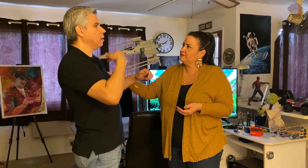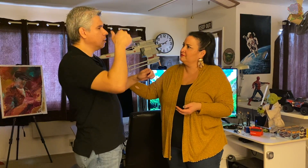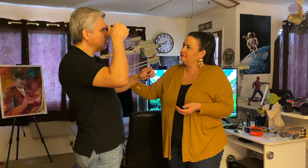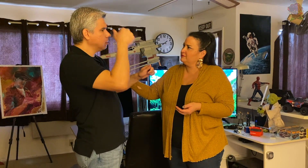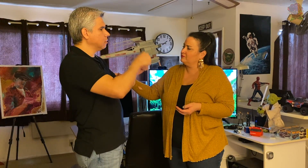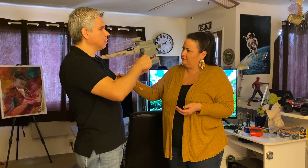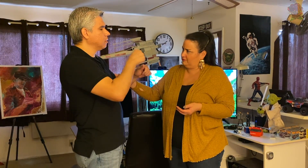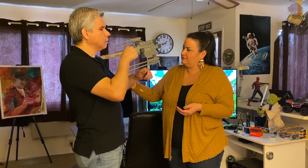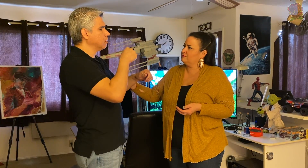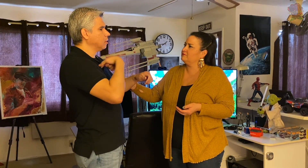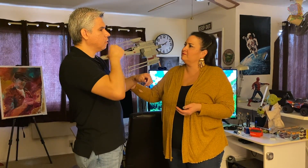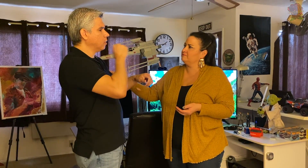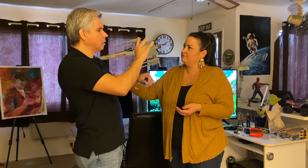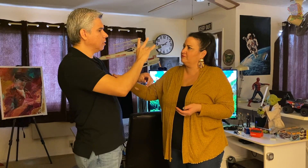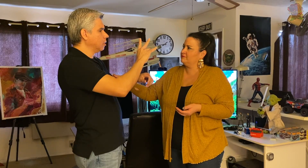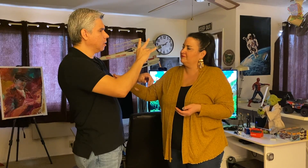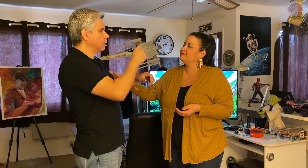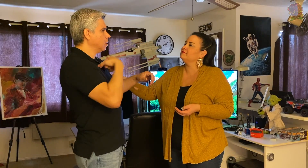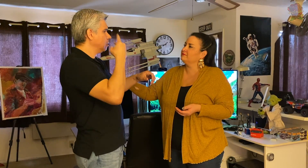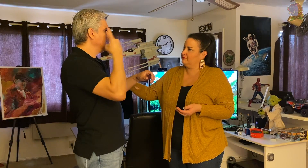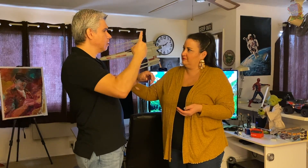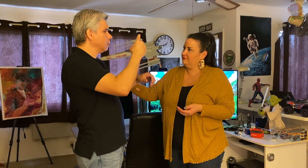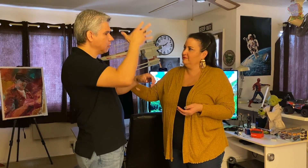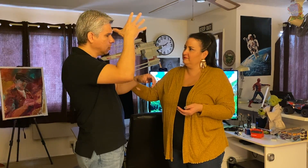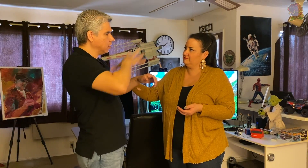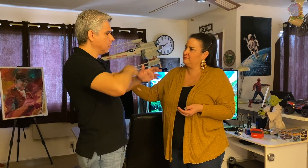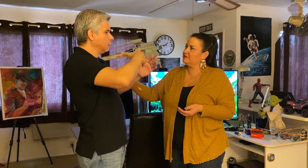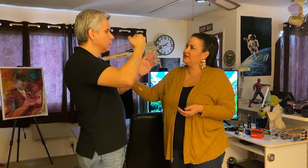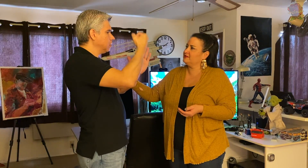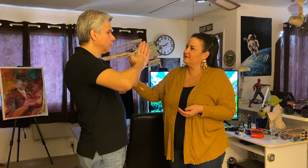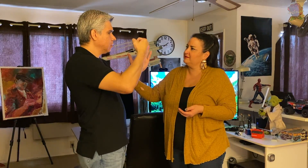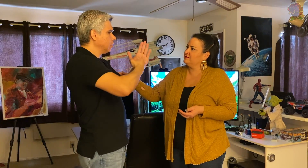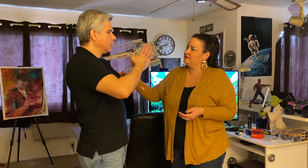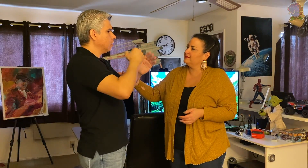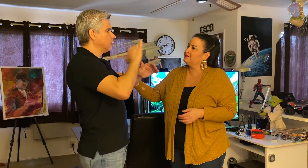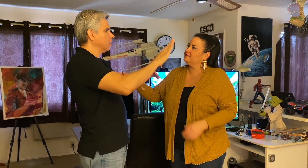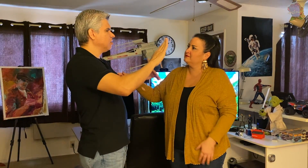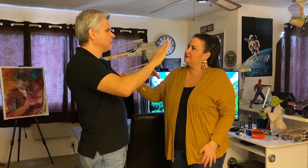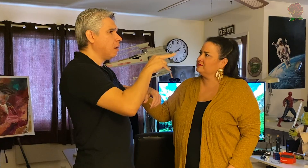I remember when I was seven, I saw a man drawing.